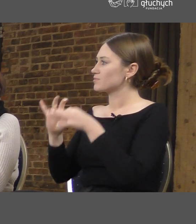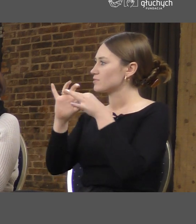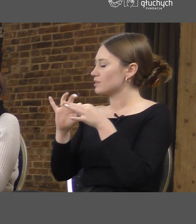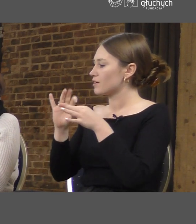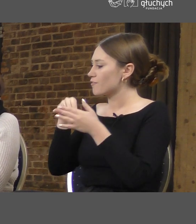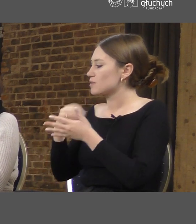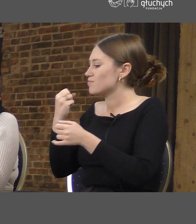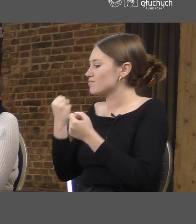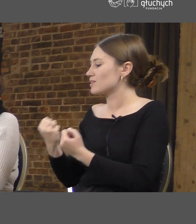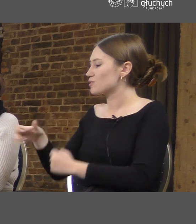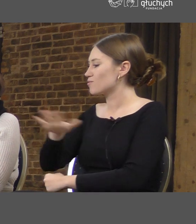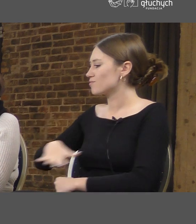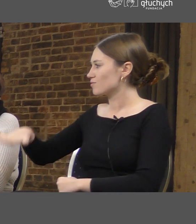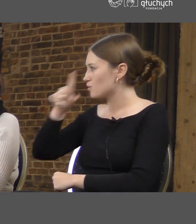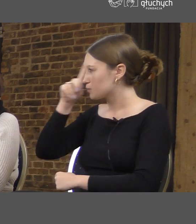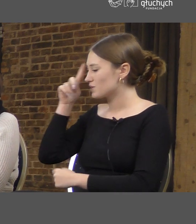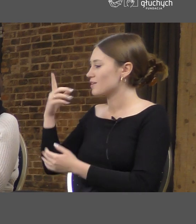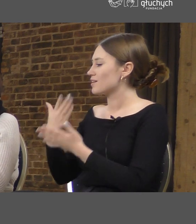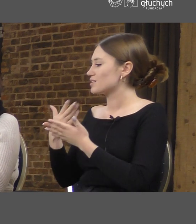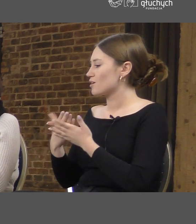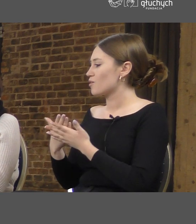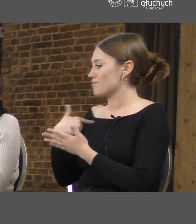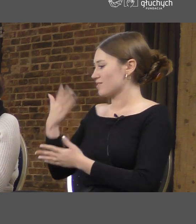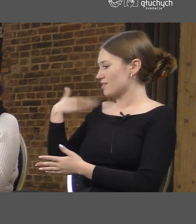on the part of the public, not hiding, because in my past,